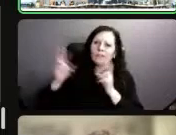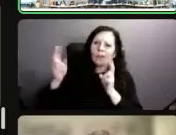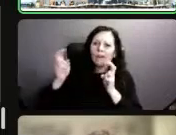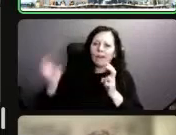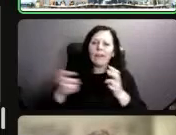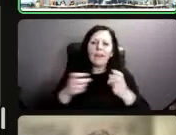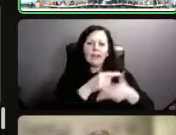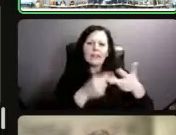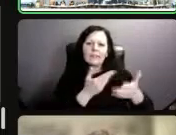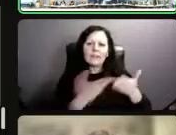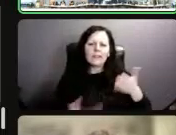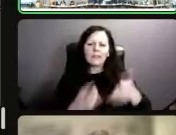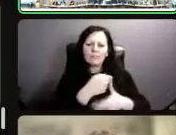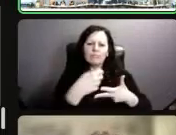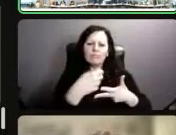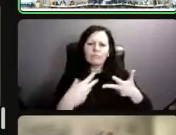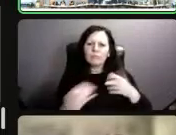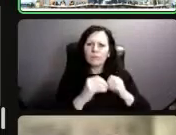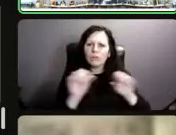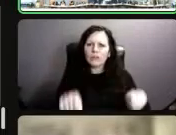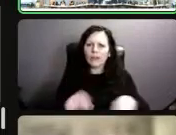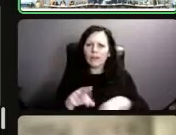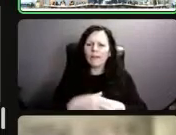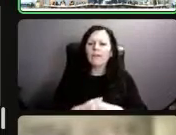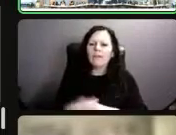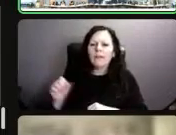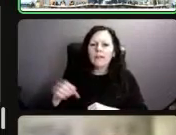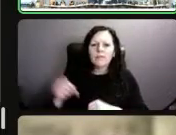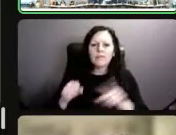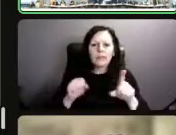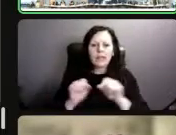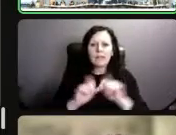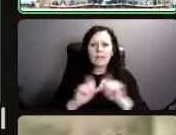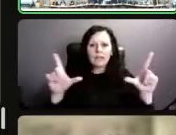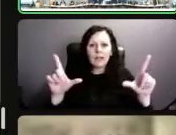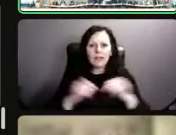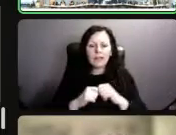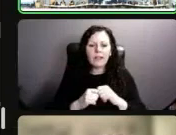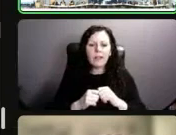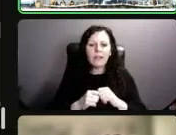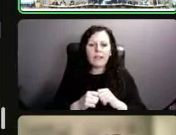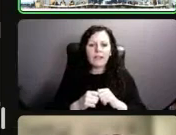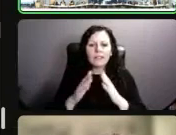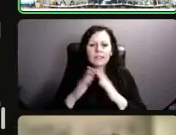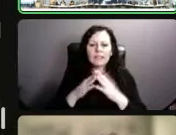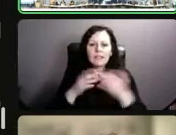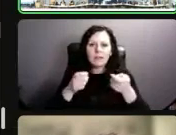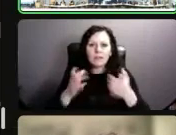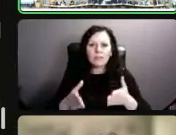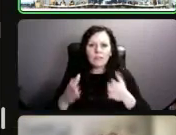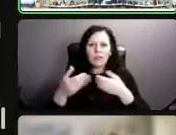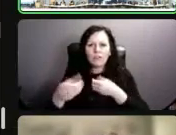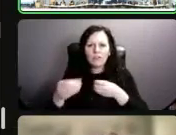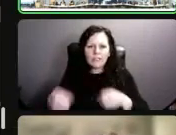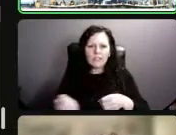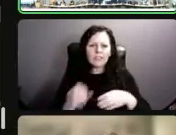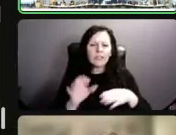INTERNAL SERVICE FUNCTIONS? WHY ARE MORE THESE ENGINE PARTS WERE NOT THAT ARE NOT